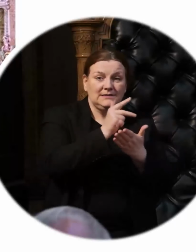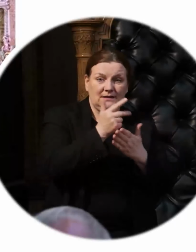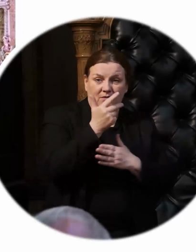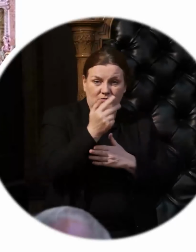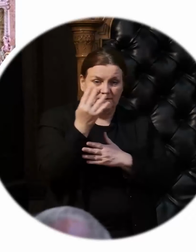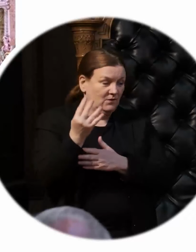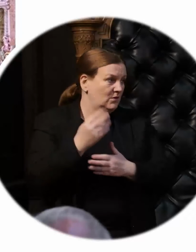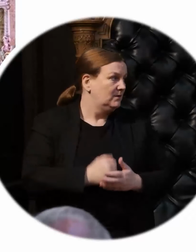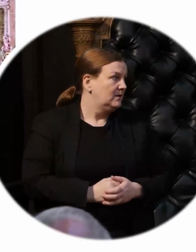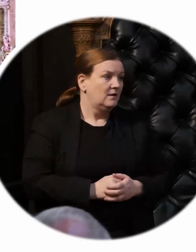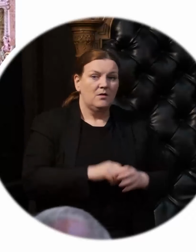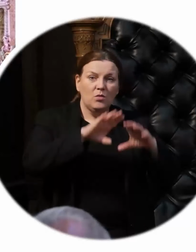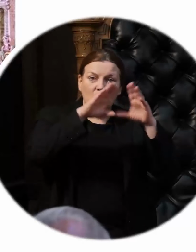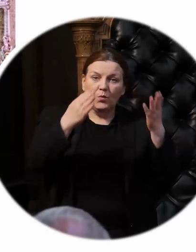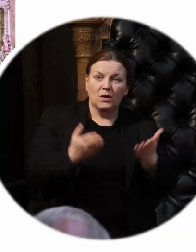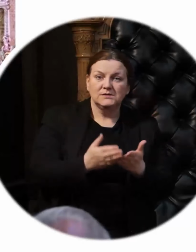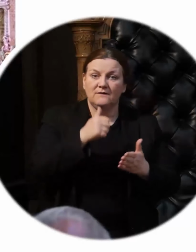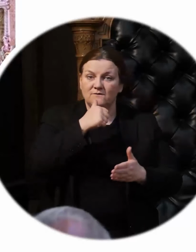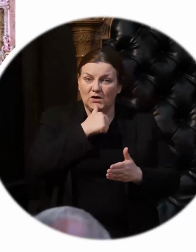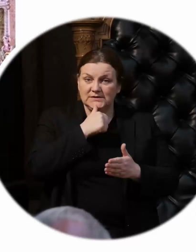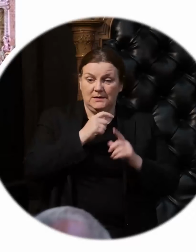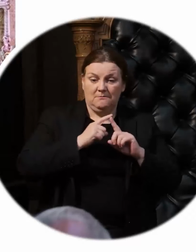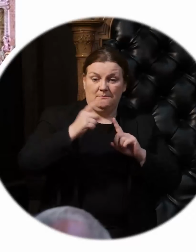It was the world's first passenger commuter railway line.